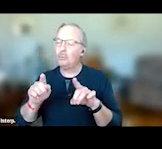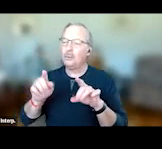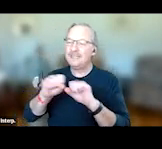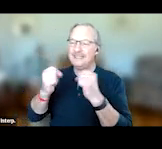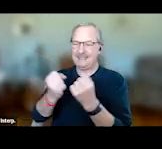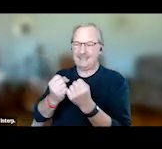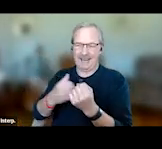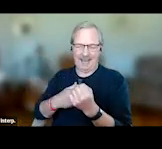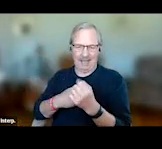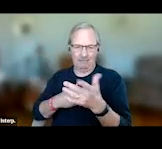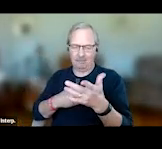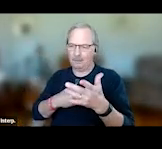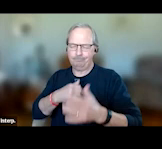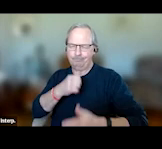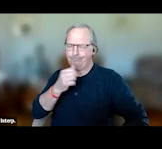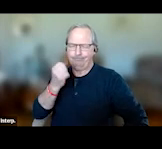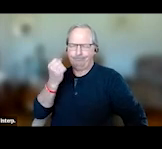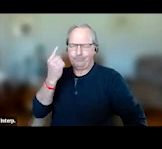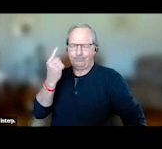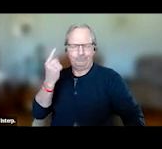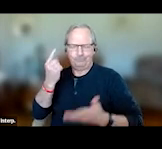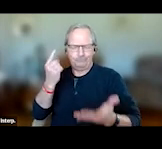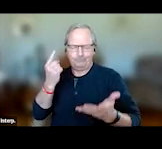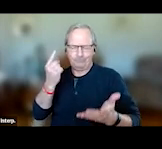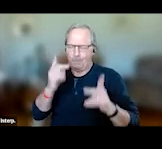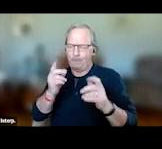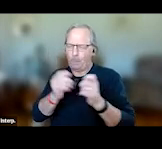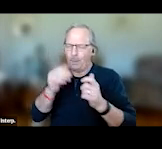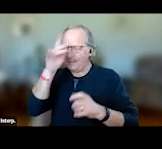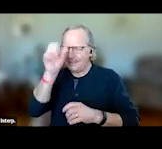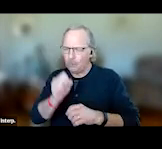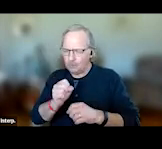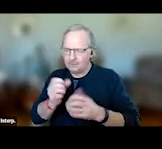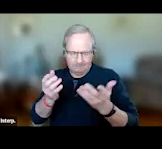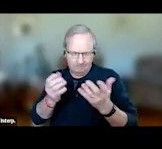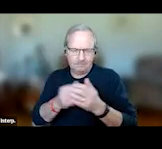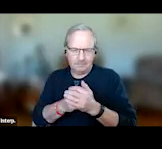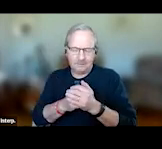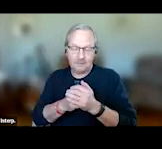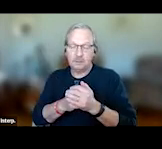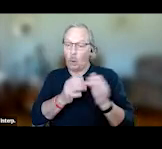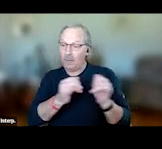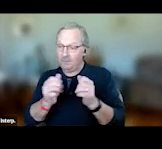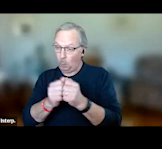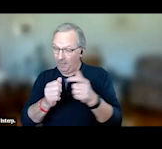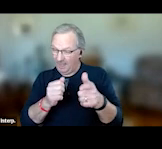drastic lack of understanding of folks with psychosis. So while individuals with schizophrenia can be violent,